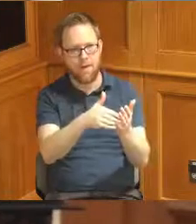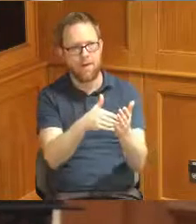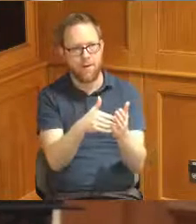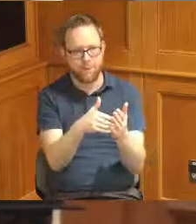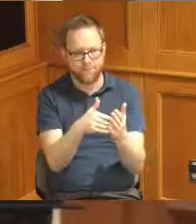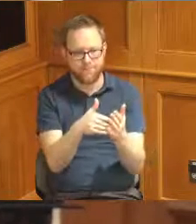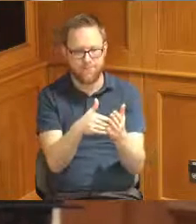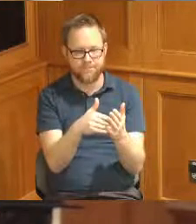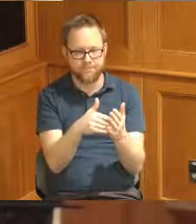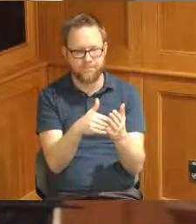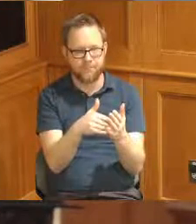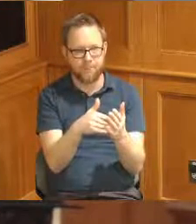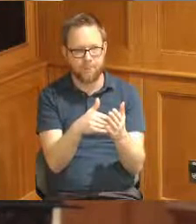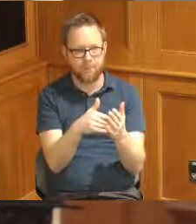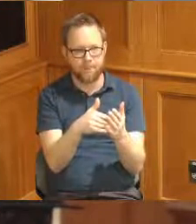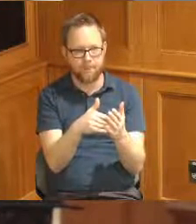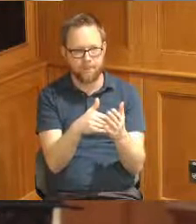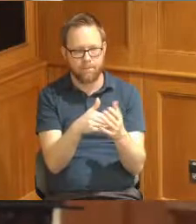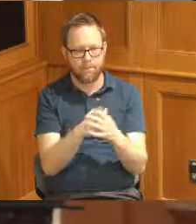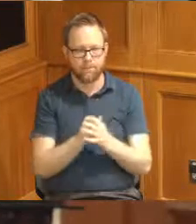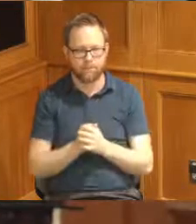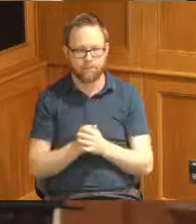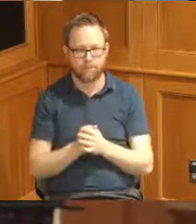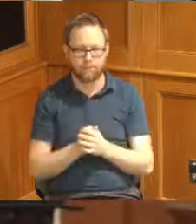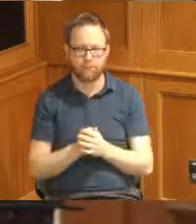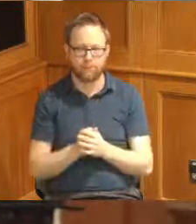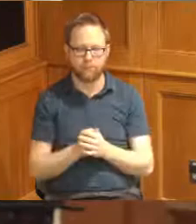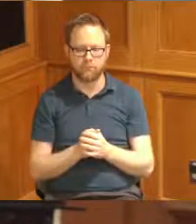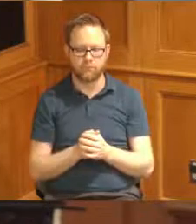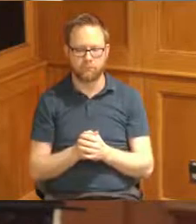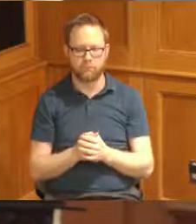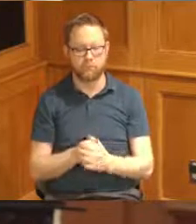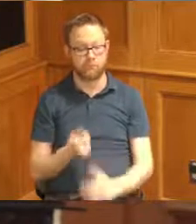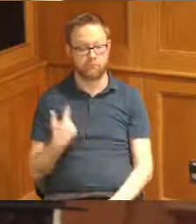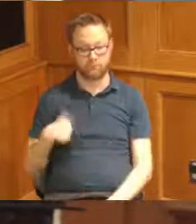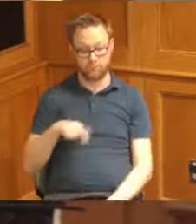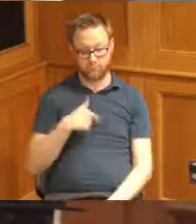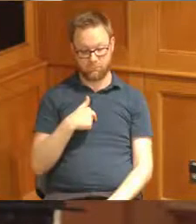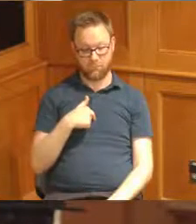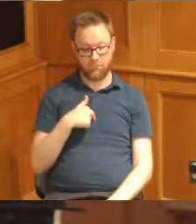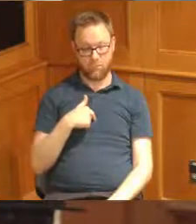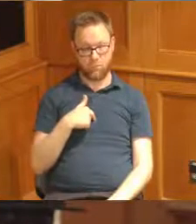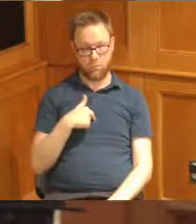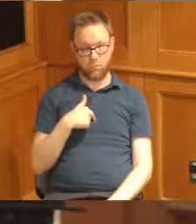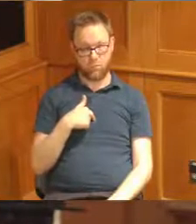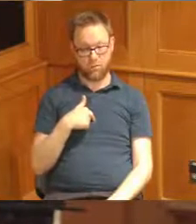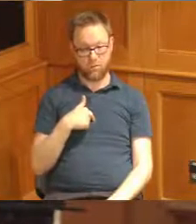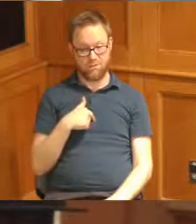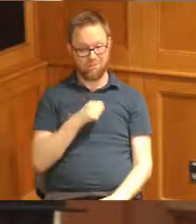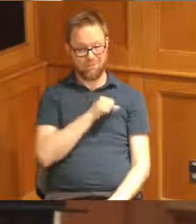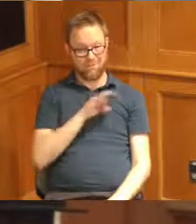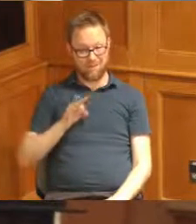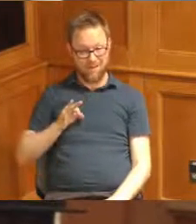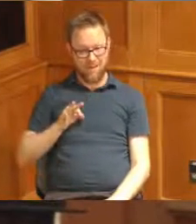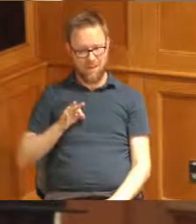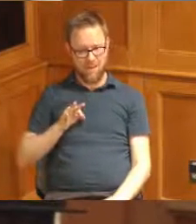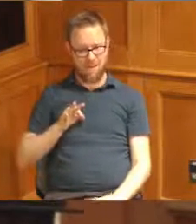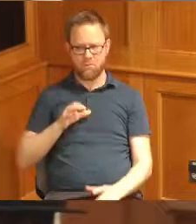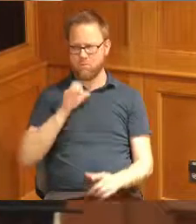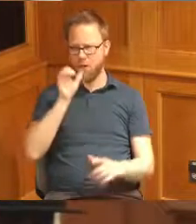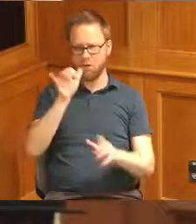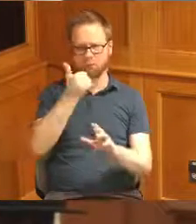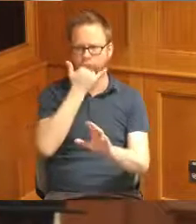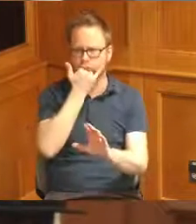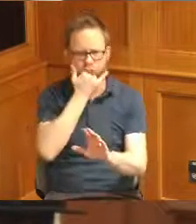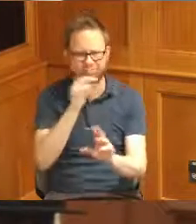there's nothing that that we as as the the employees of the center did wrong it was strictly